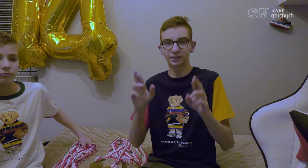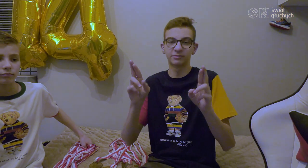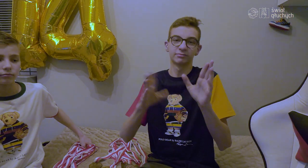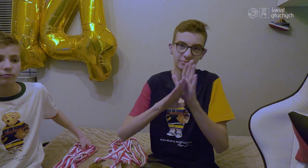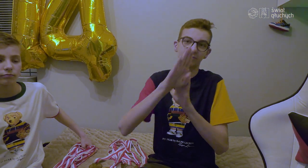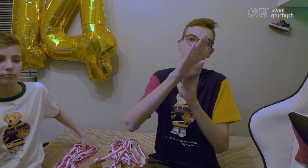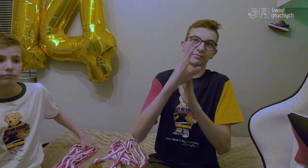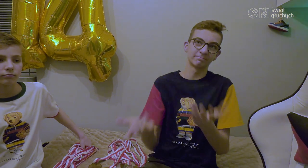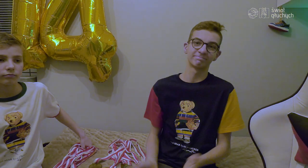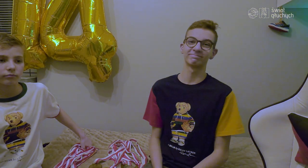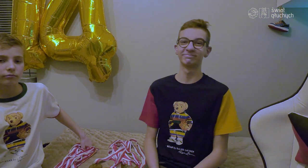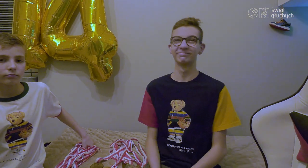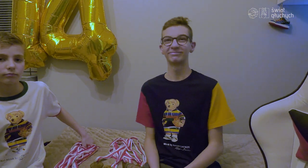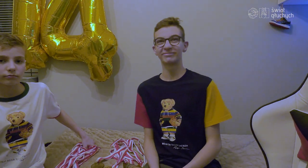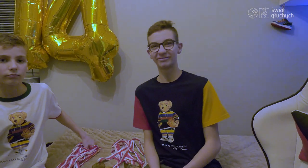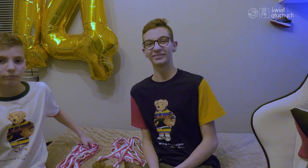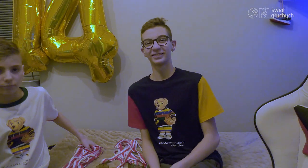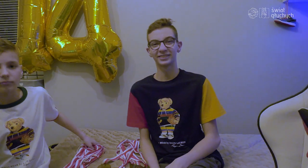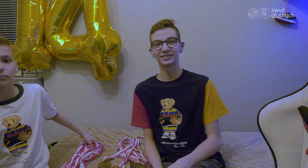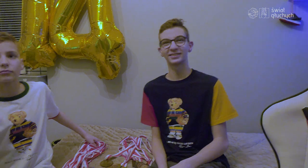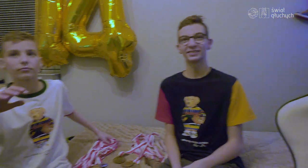and improve our results, we hope to improve.